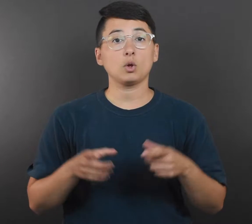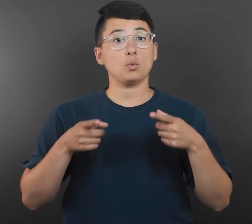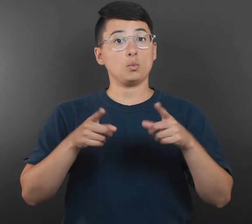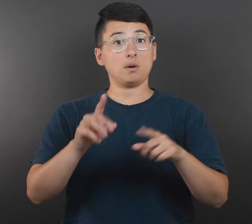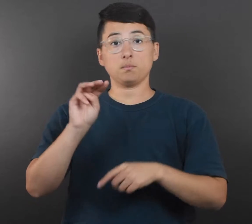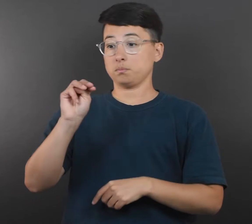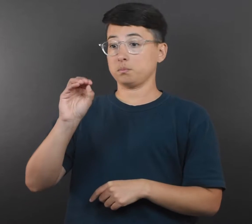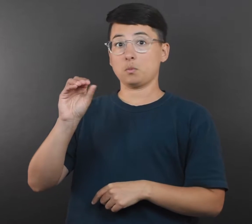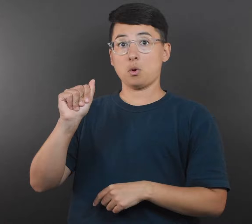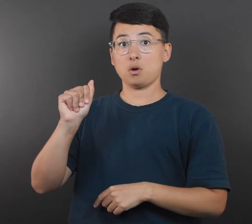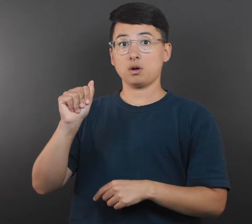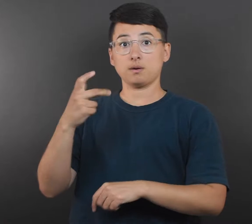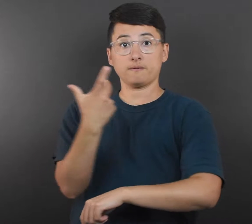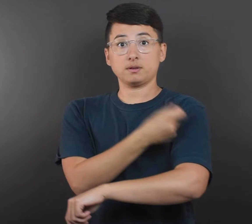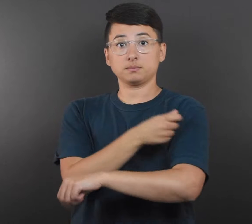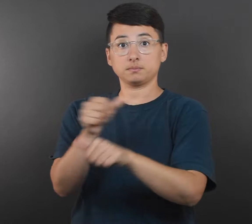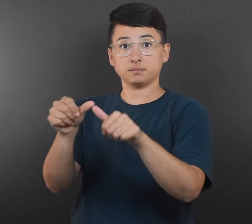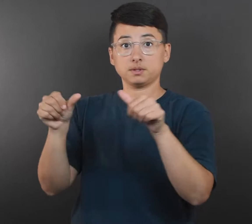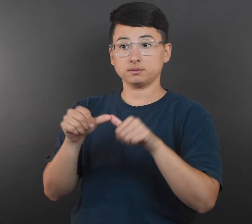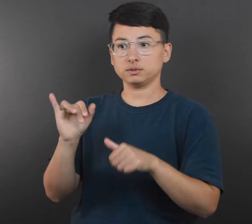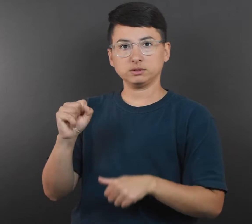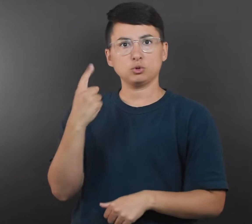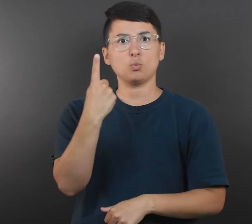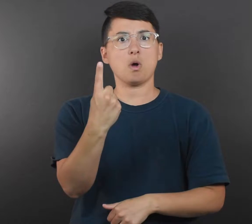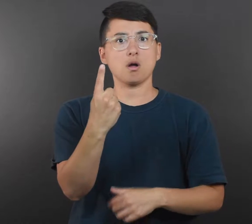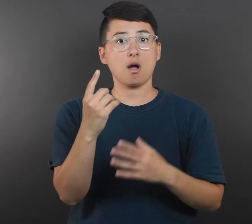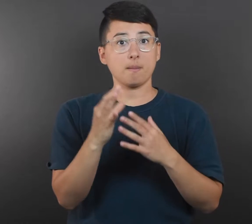While the state-run Mall of America vaccination site